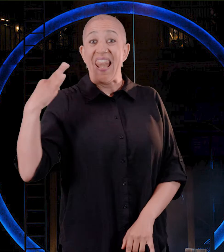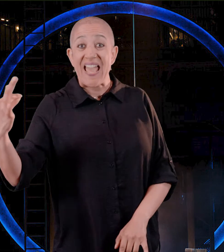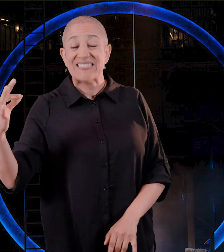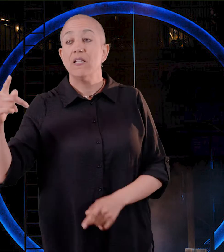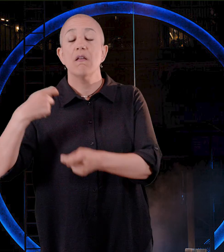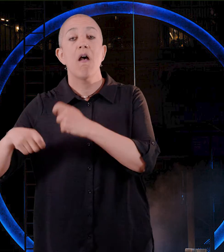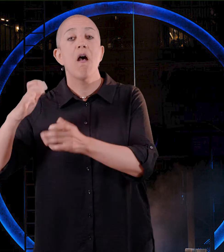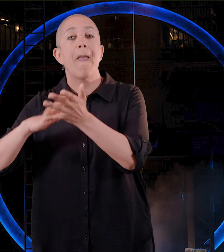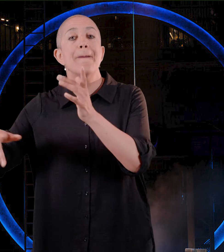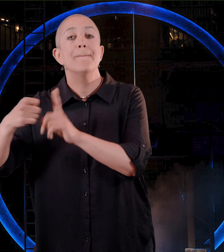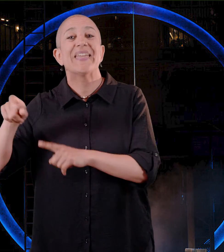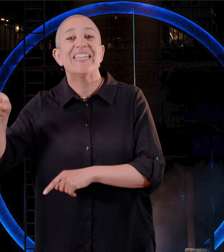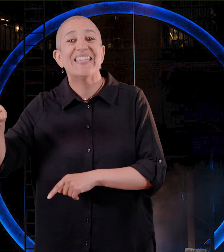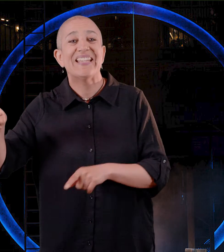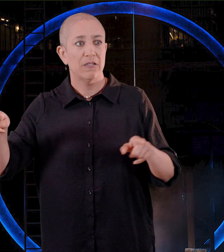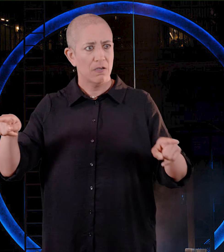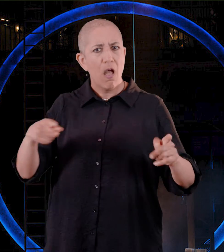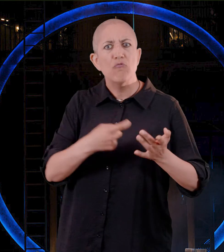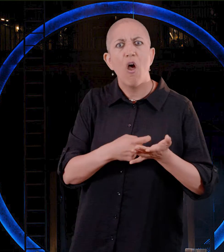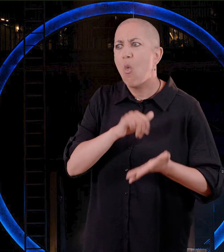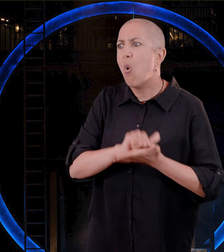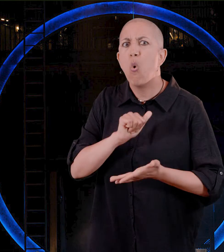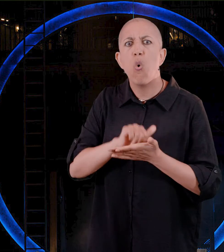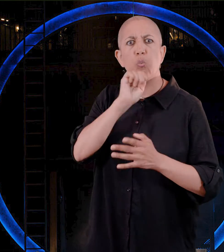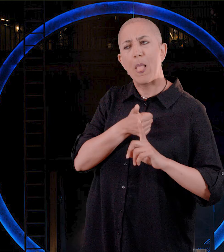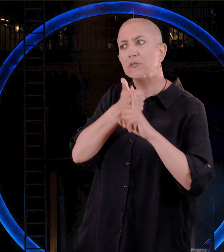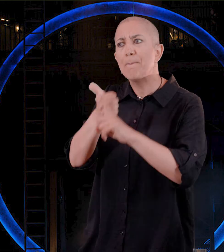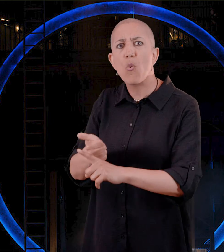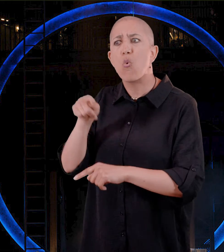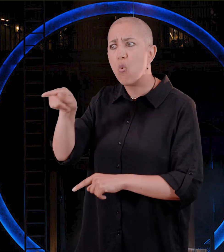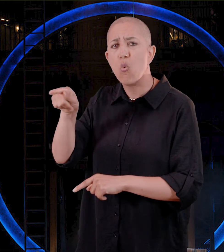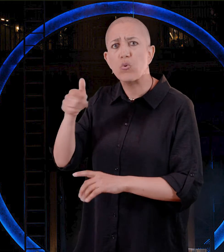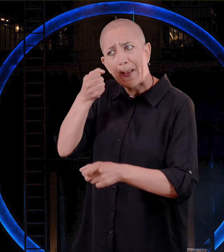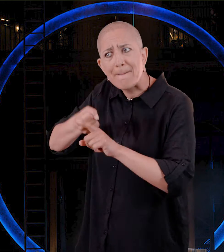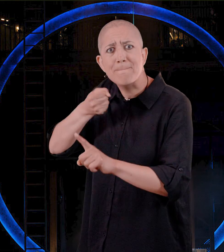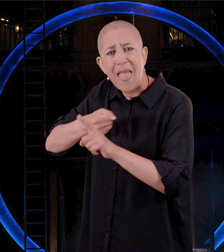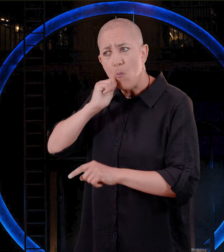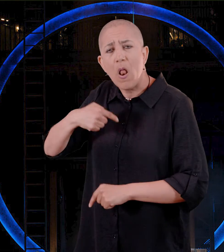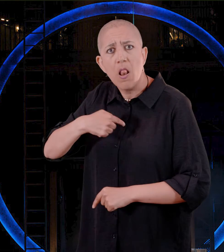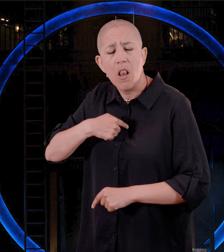and Rani tells him that she wants to support his campaign.